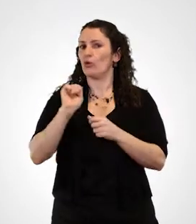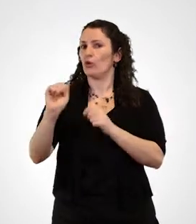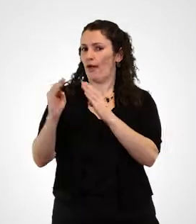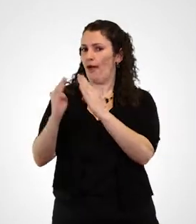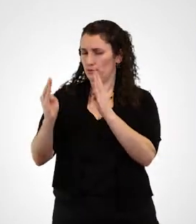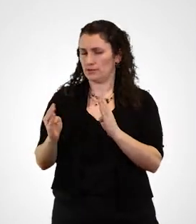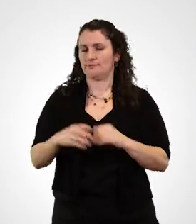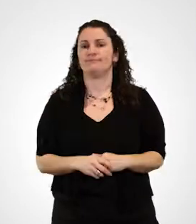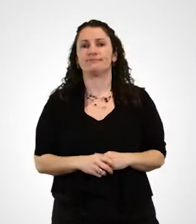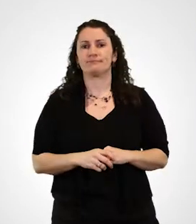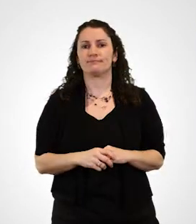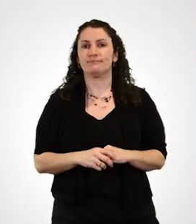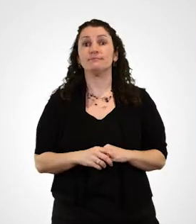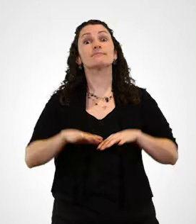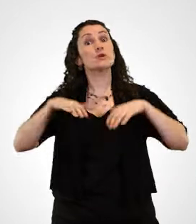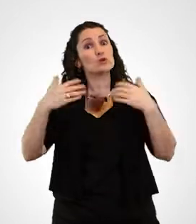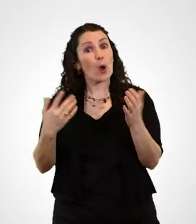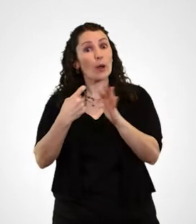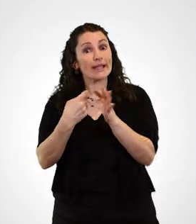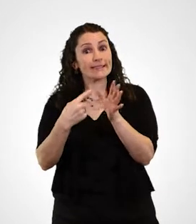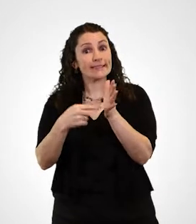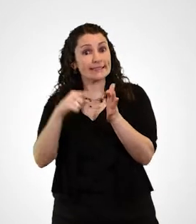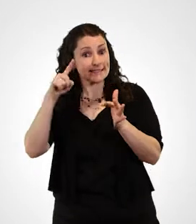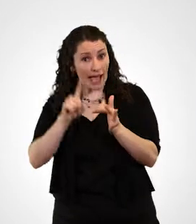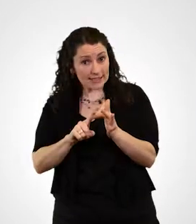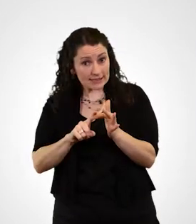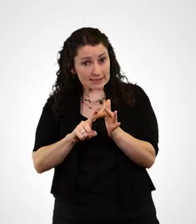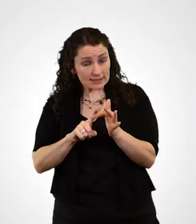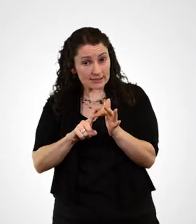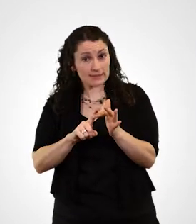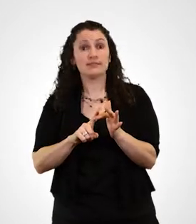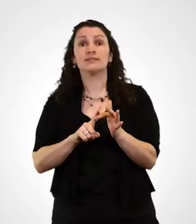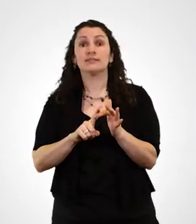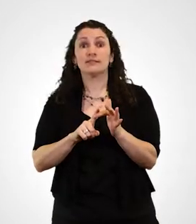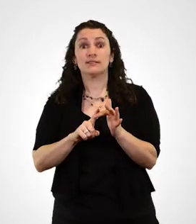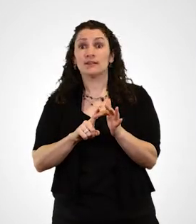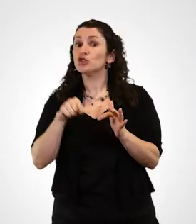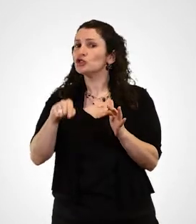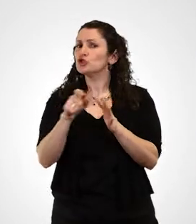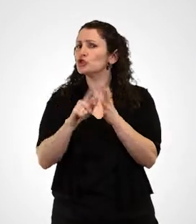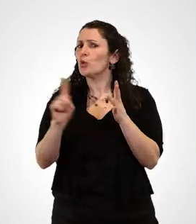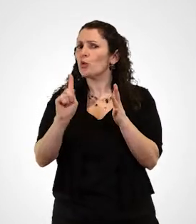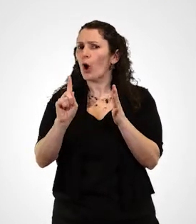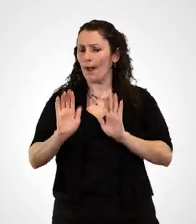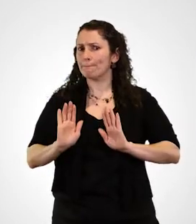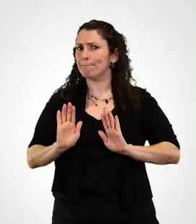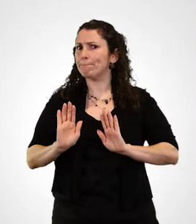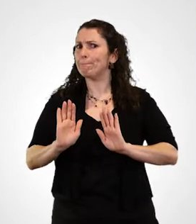So Kate began to push -- CHILD: A car.